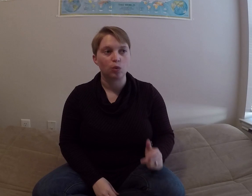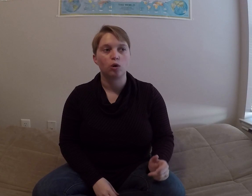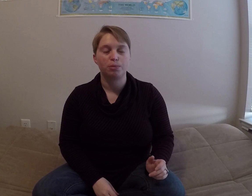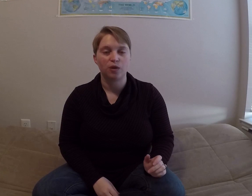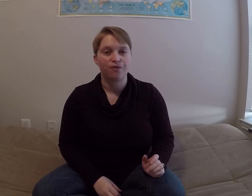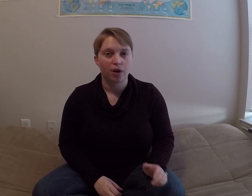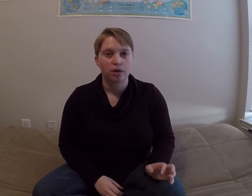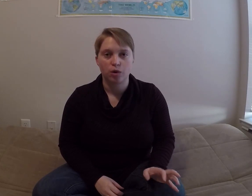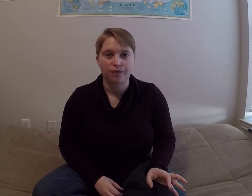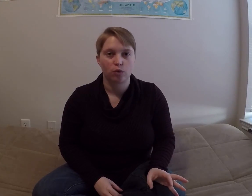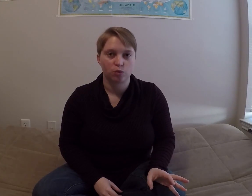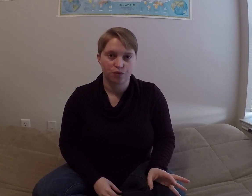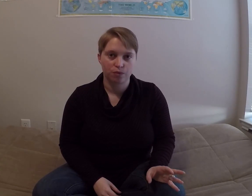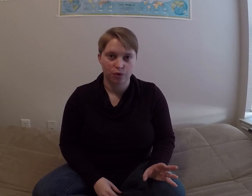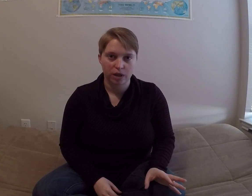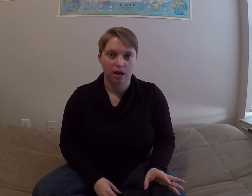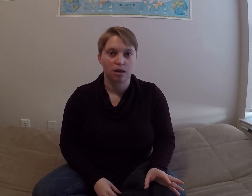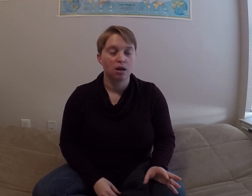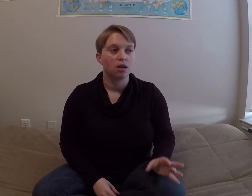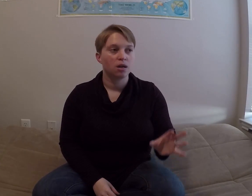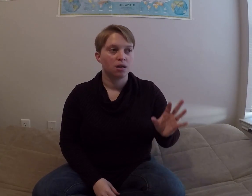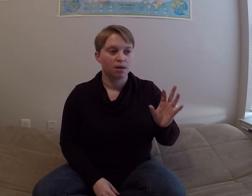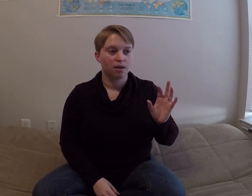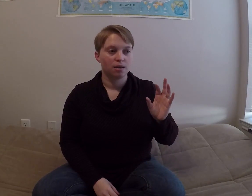we will be very grateful for that.